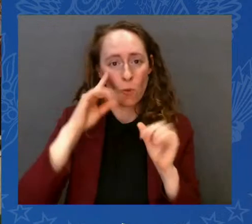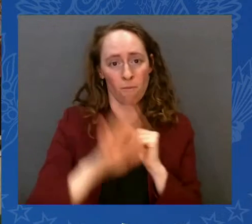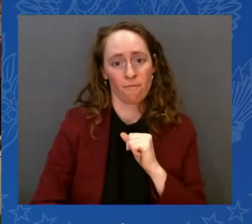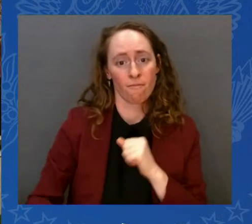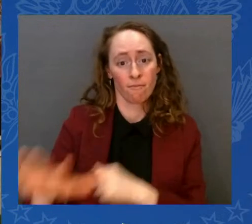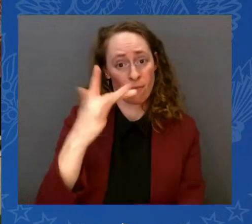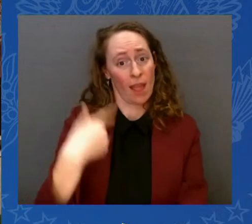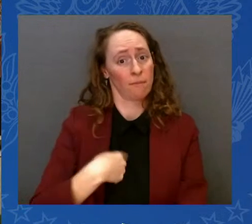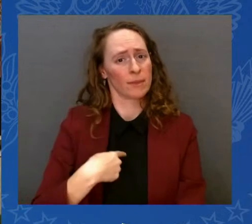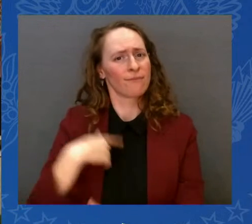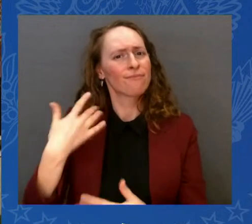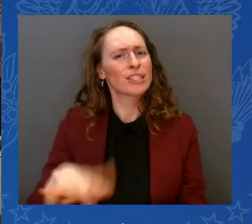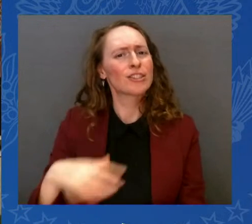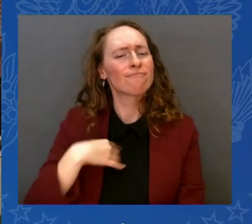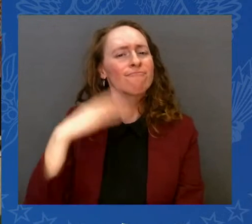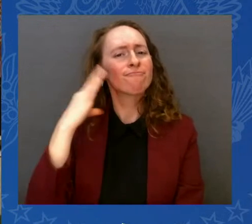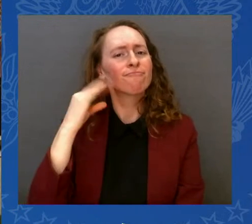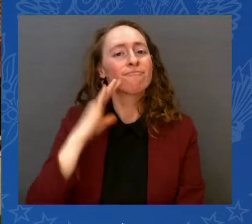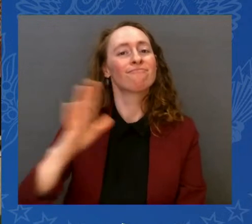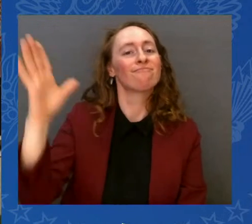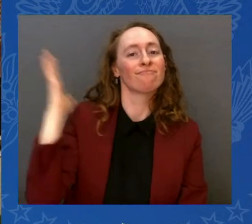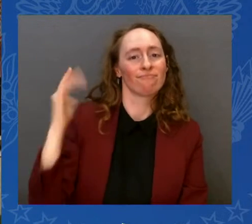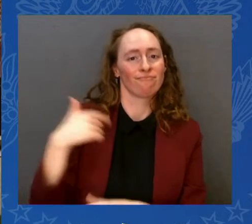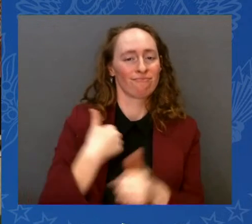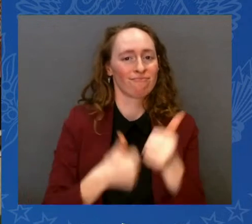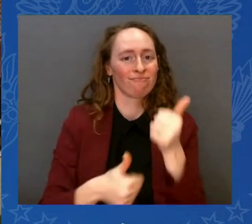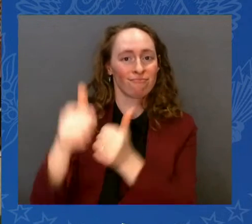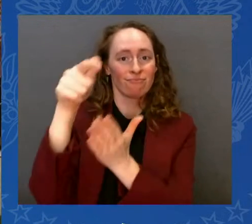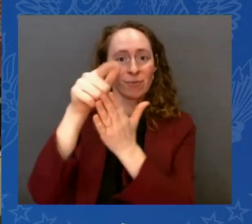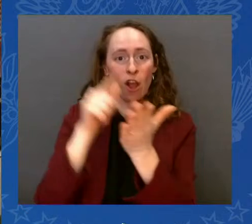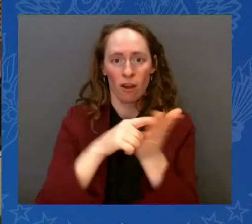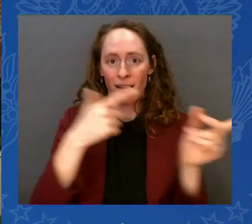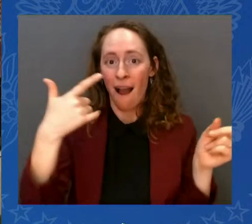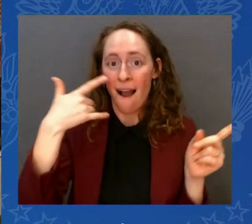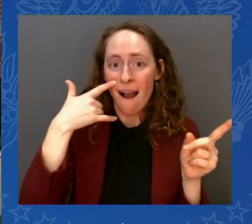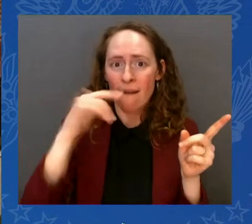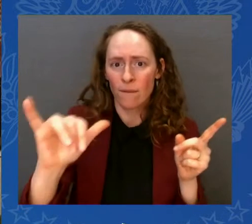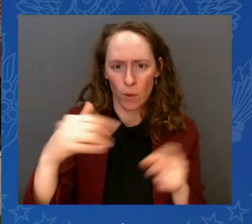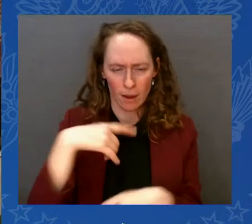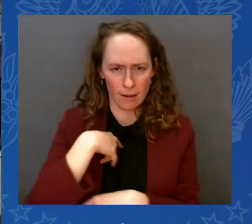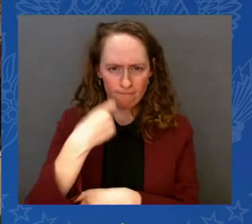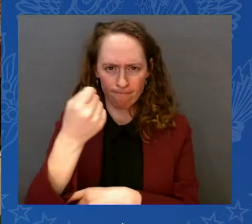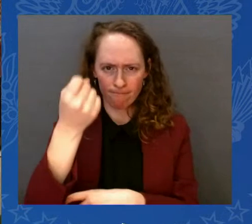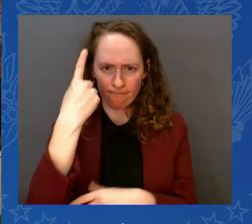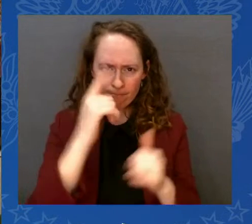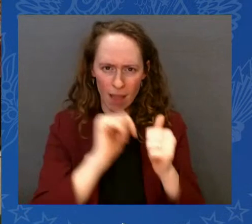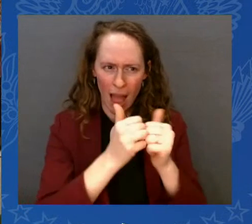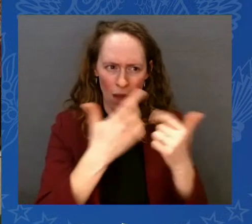in terms of meeting the needs of the diversity of your state, implementing policy in a way that actually hits the ground